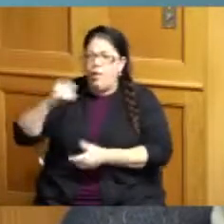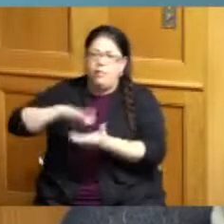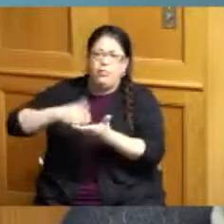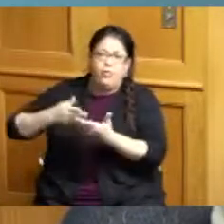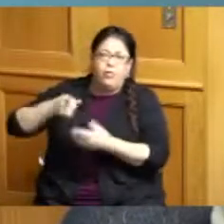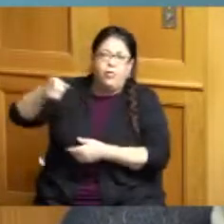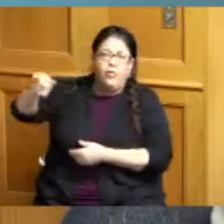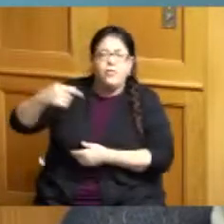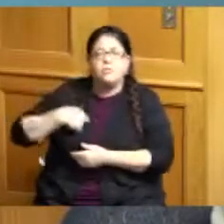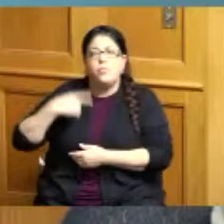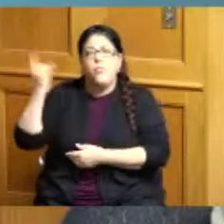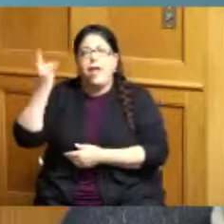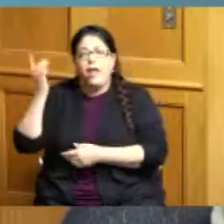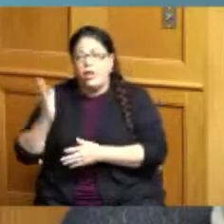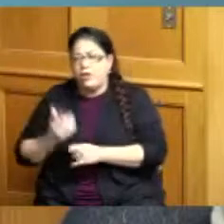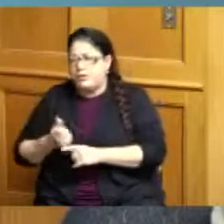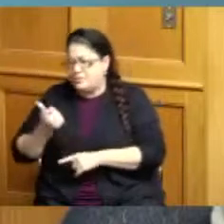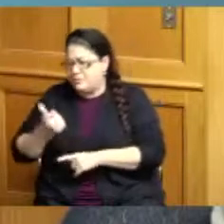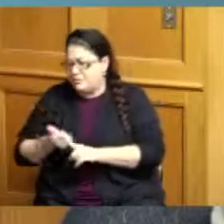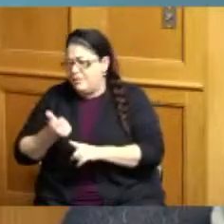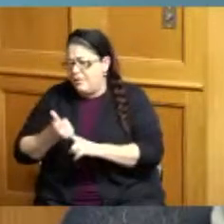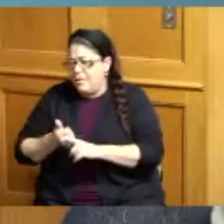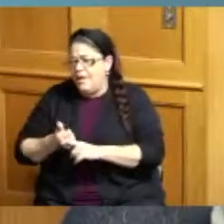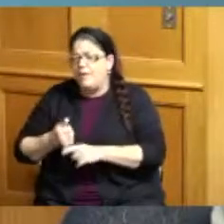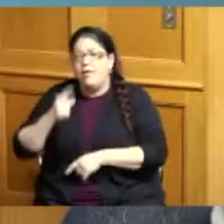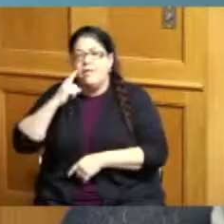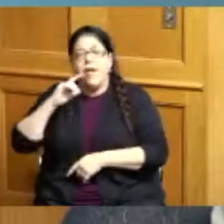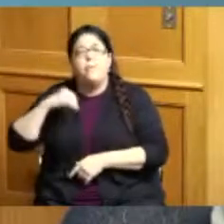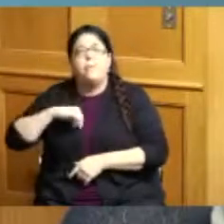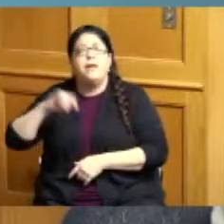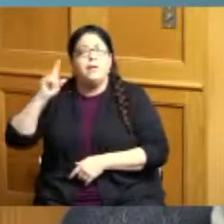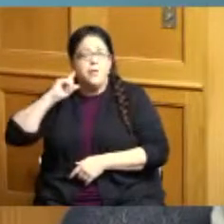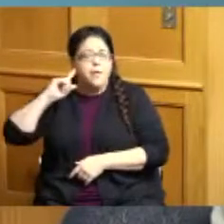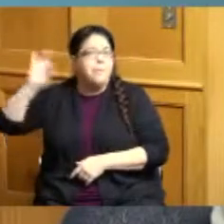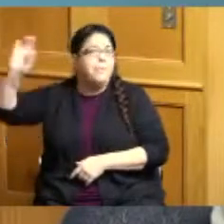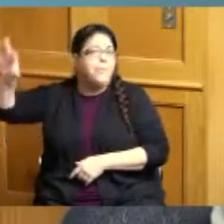one of the waitresses and then I said let's put the jukebox on it's been a tough day put some